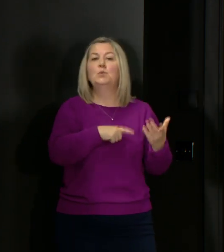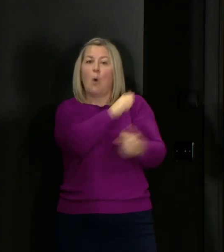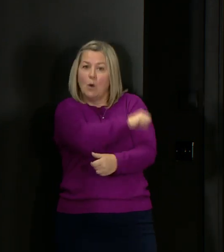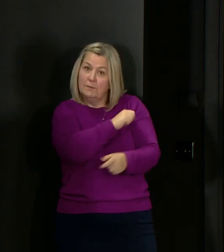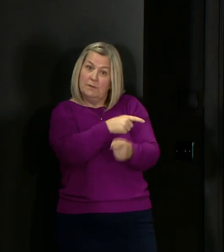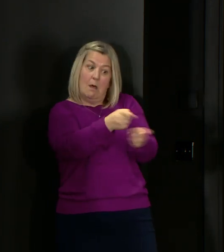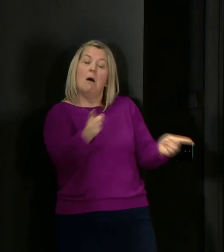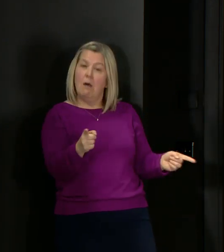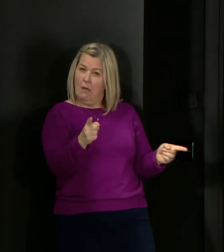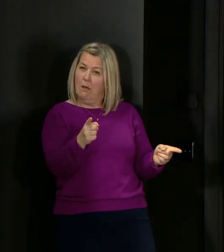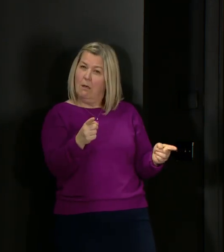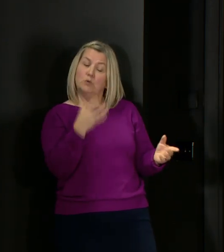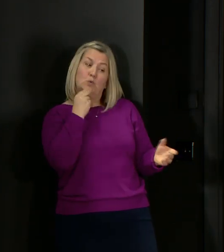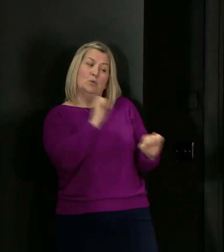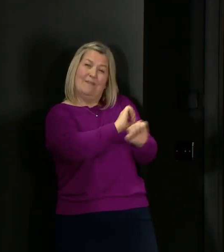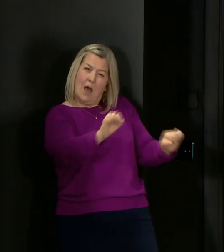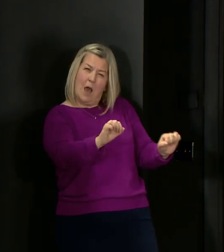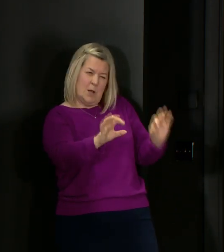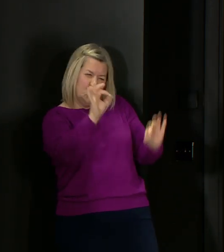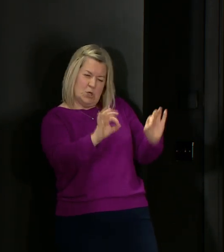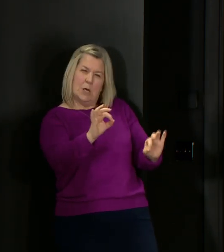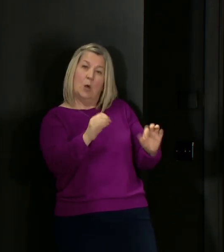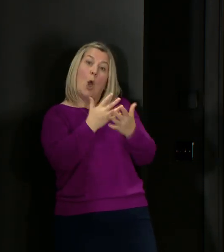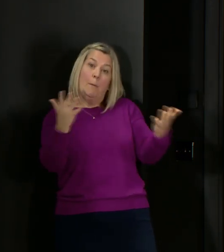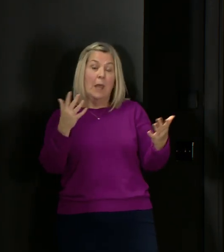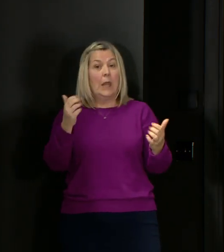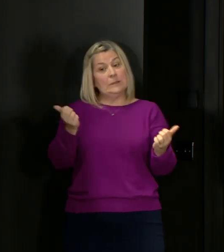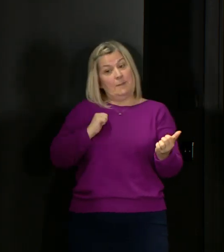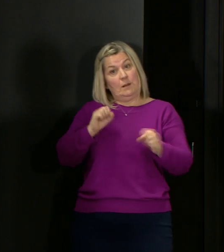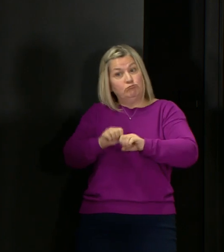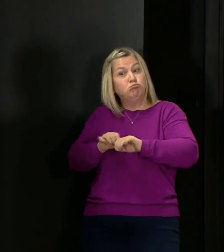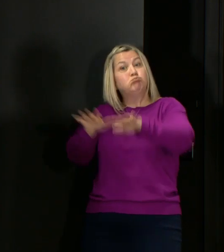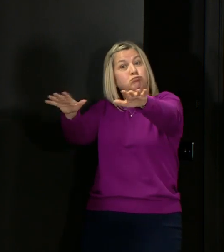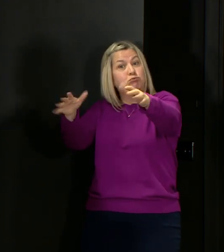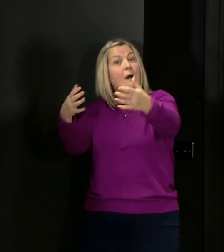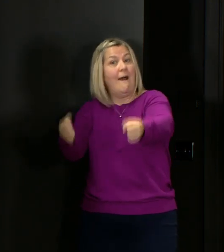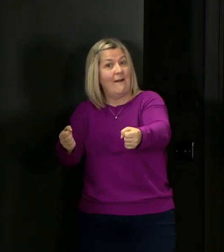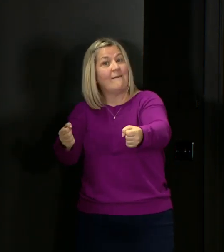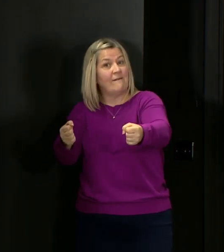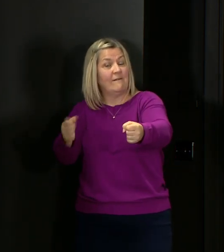and also the number of cases of people who went to intensive care units. As we go through